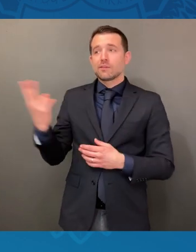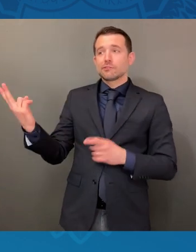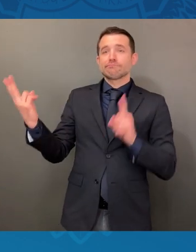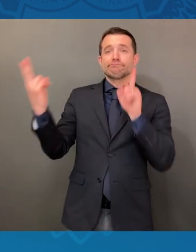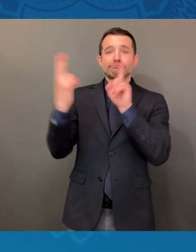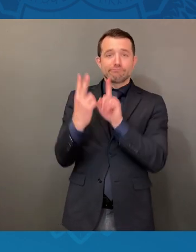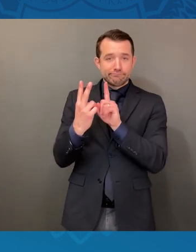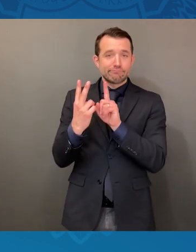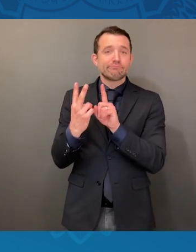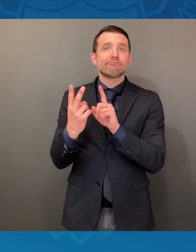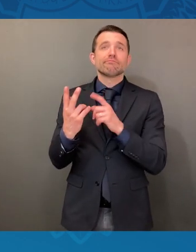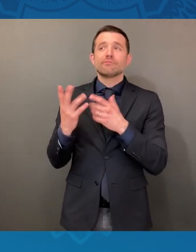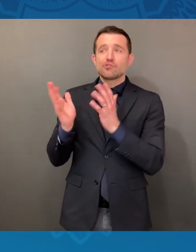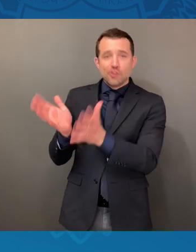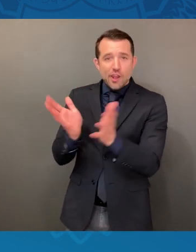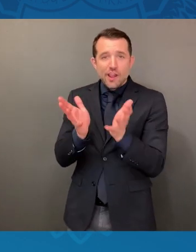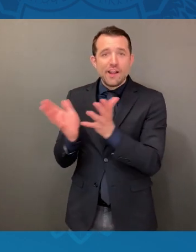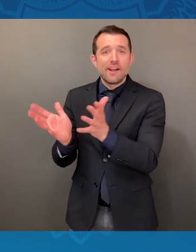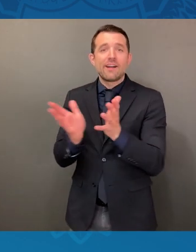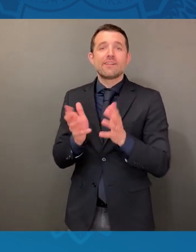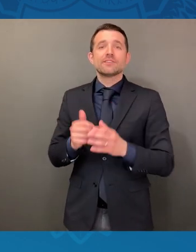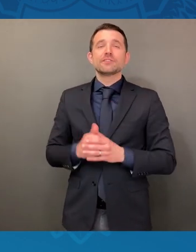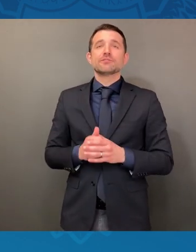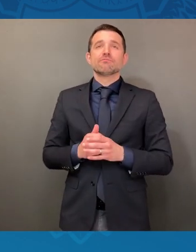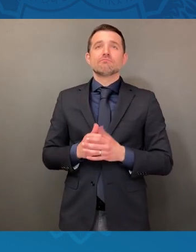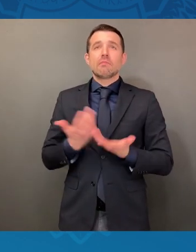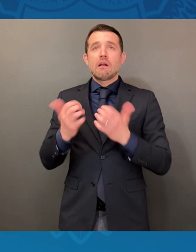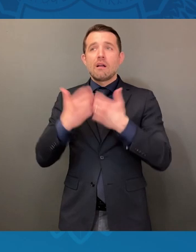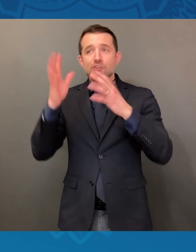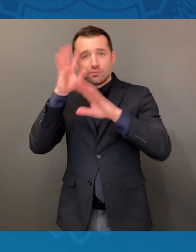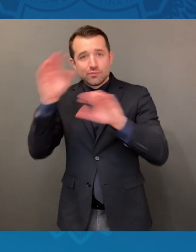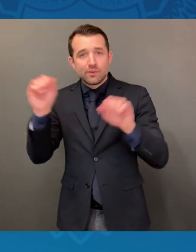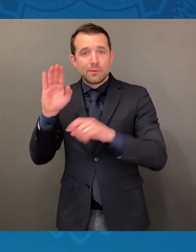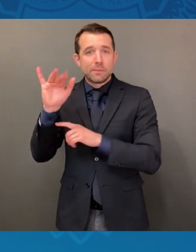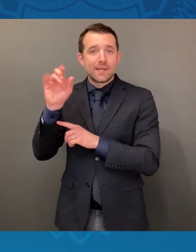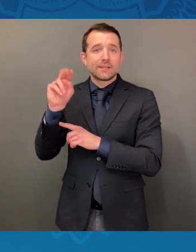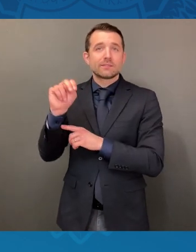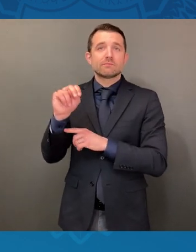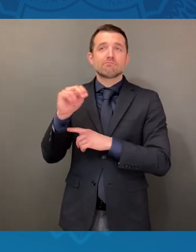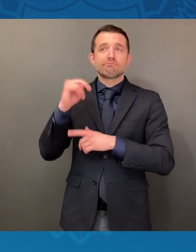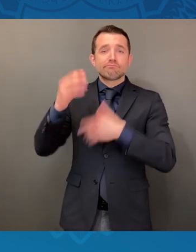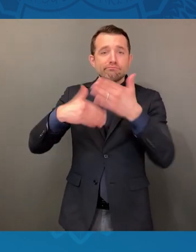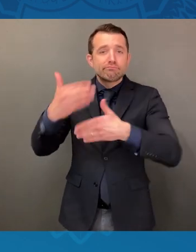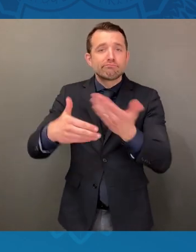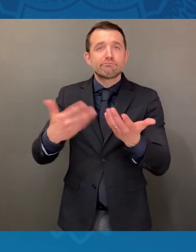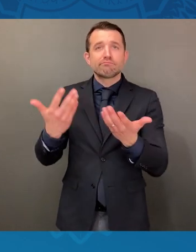but even after the election and before we were sworn in, we would do Zoom calls and then we started doing them